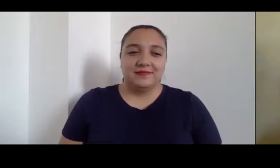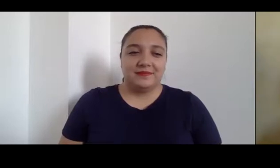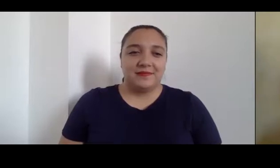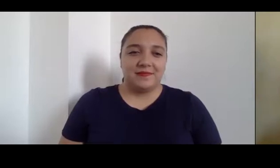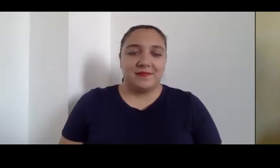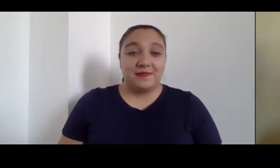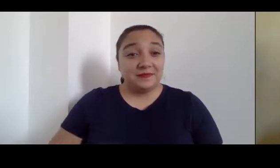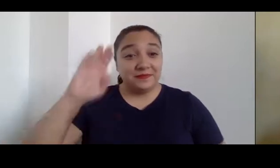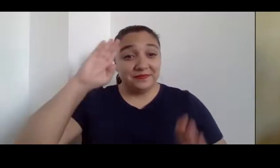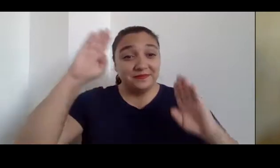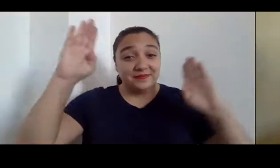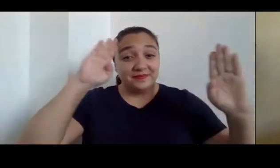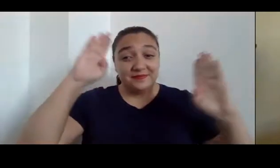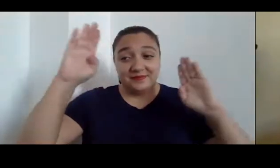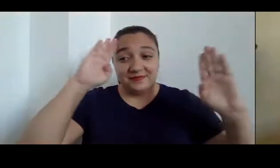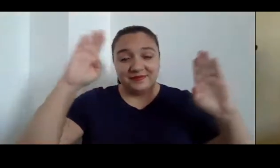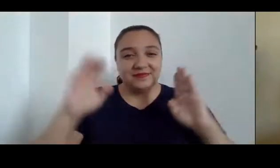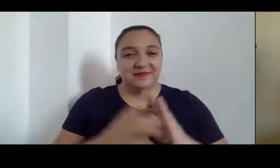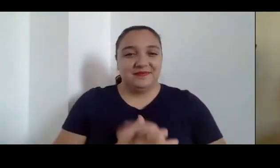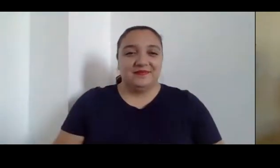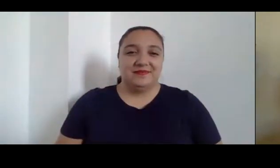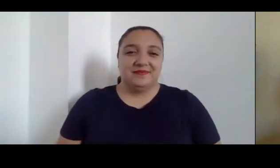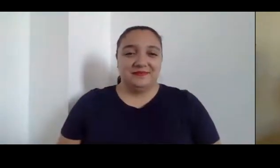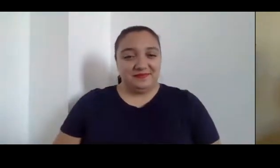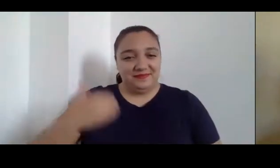Hello, everyone. Good evening. My name is Candace